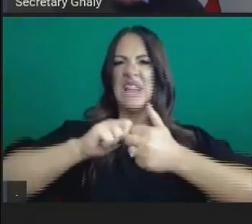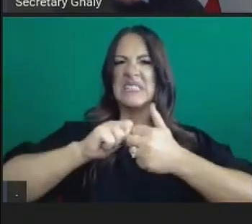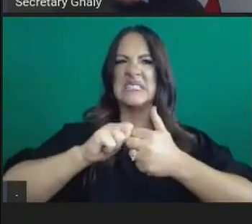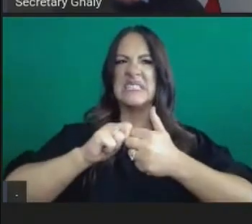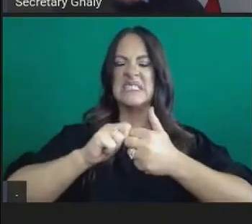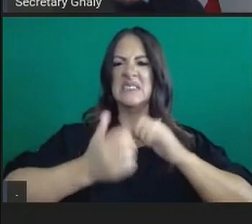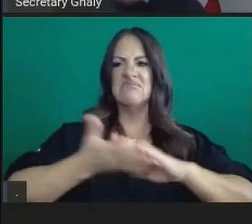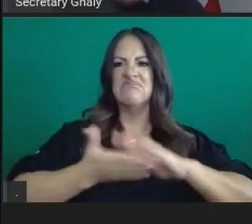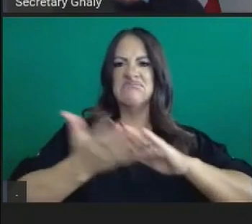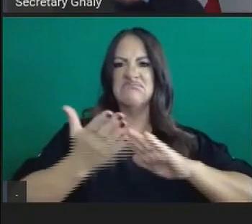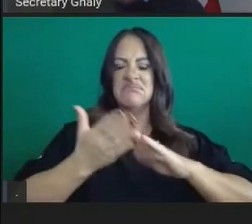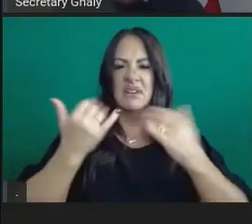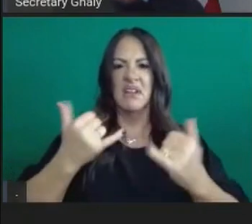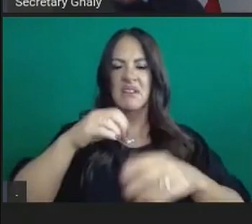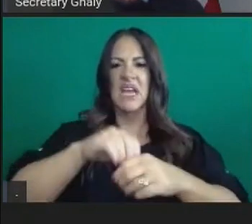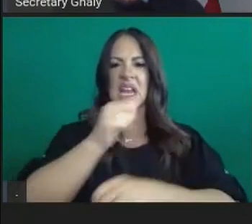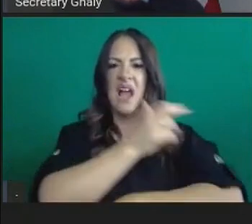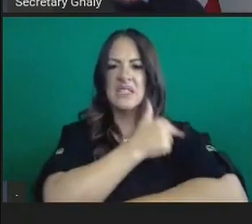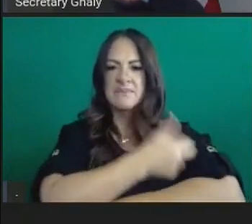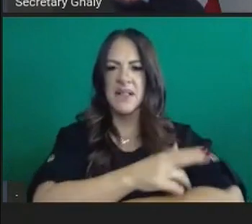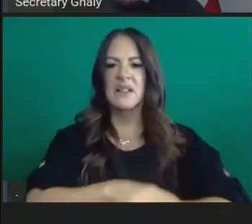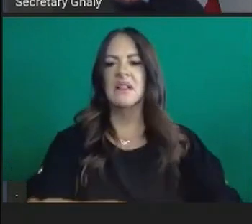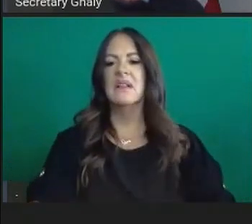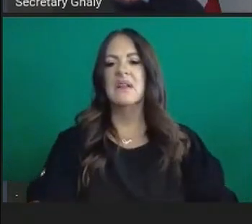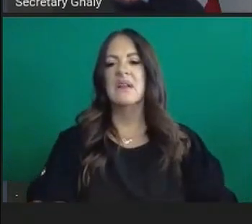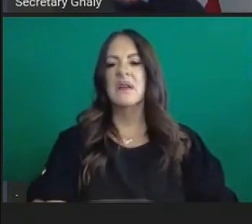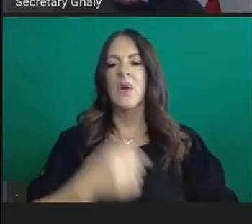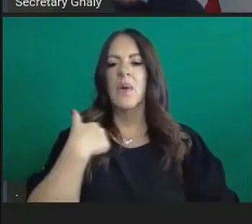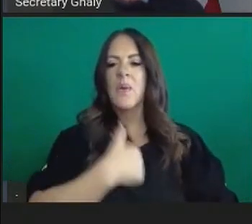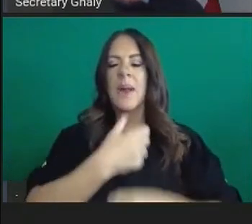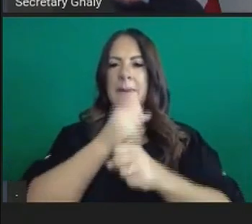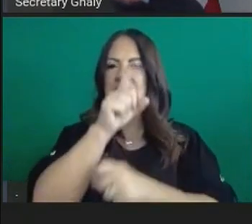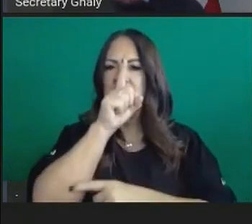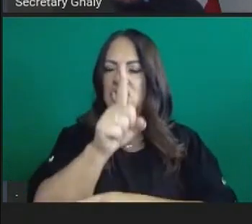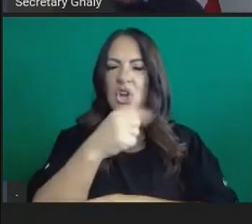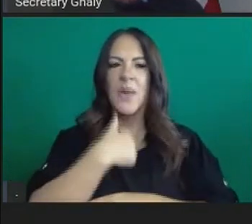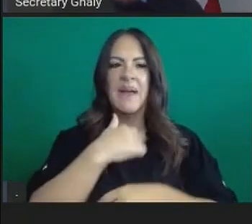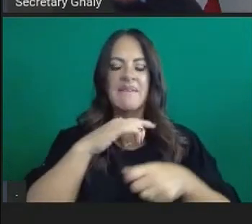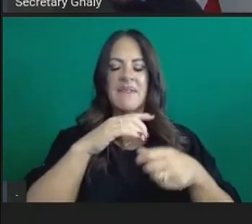THE PREOP BEDS IN CERTAIN HOSPITALS ARE NOW BEING USED TO SERVE CORONAVIRUS PATIENTS OR